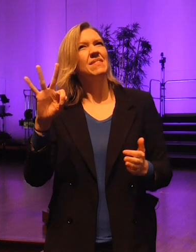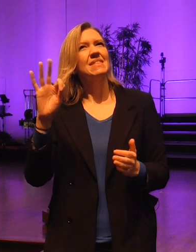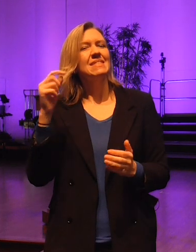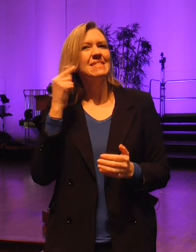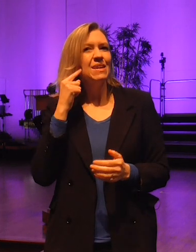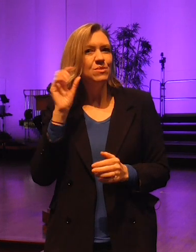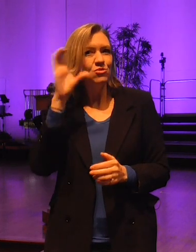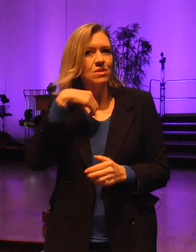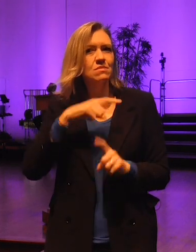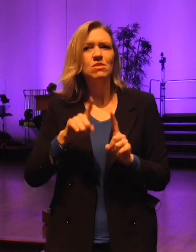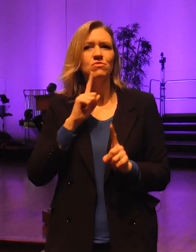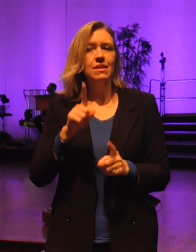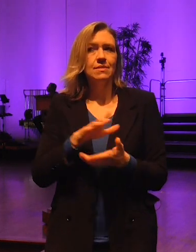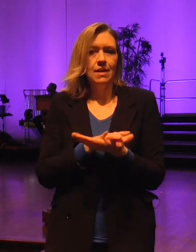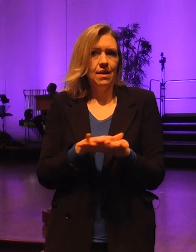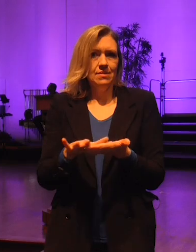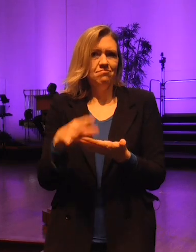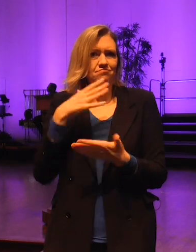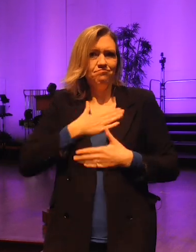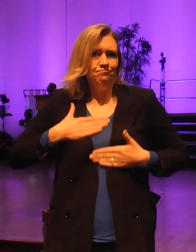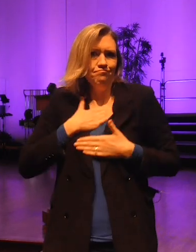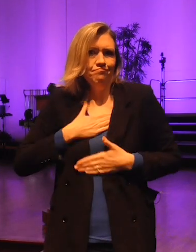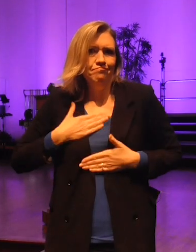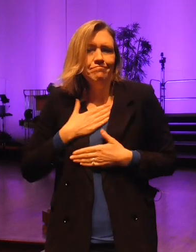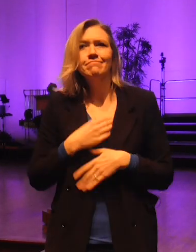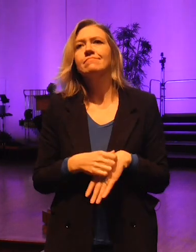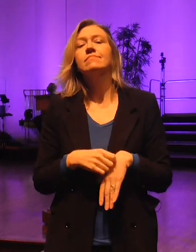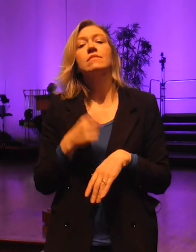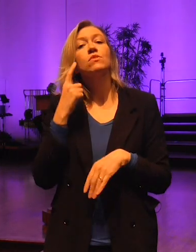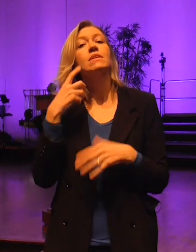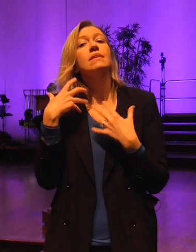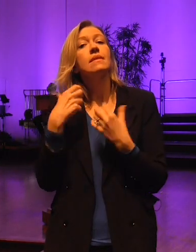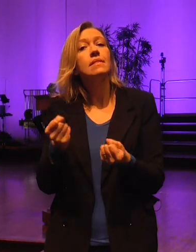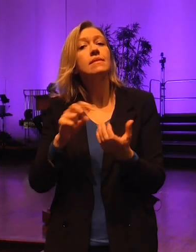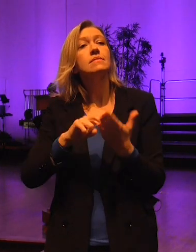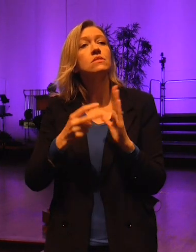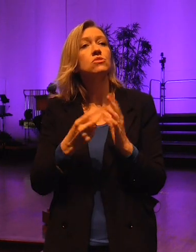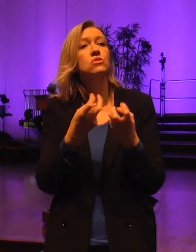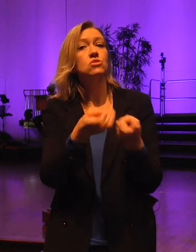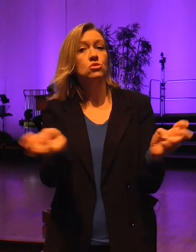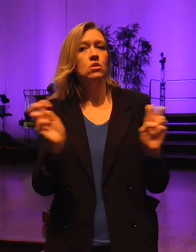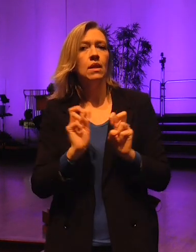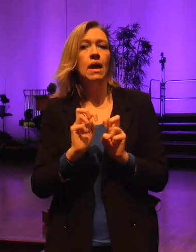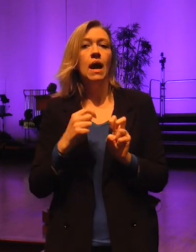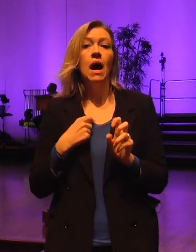time for the healing intention circles I went but I was not able to attend and it looks like I was